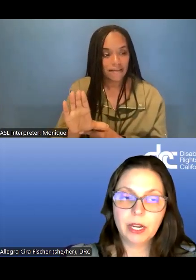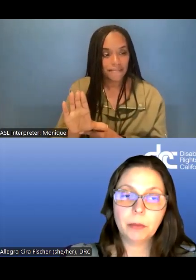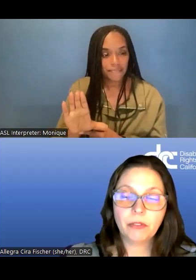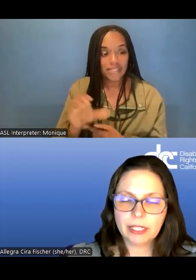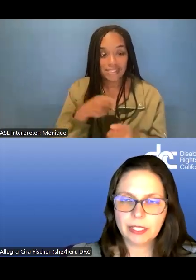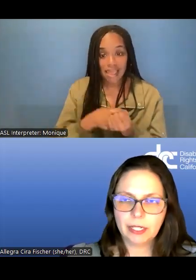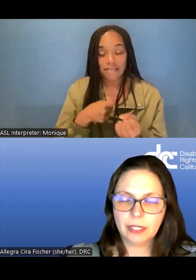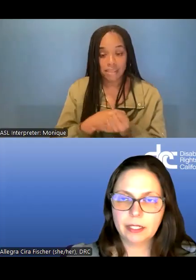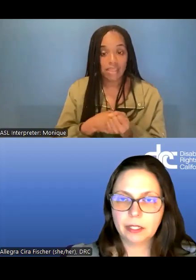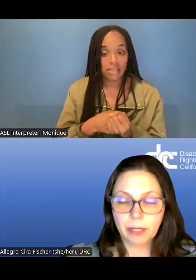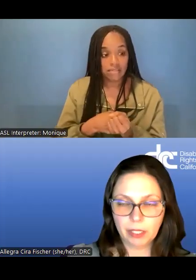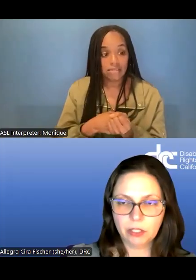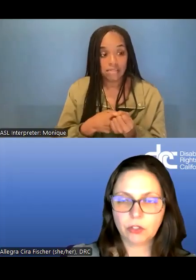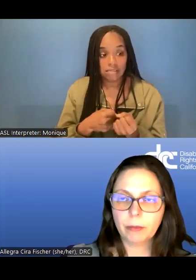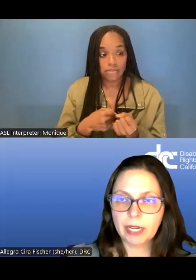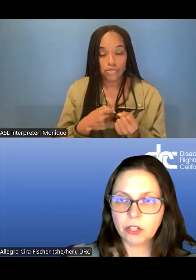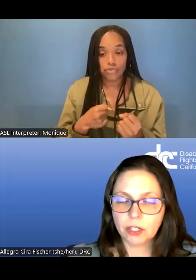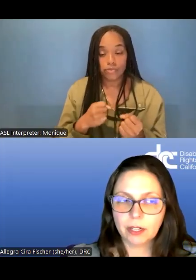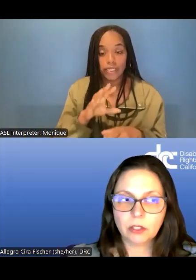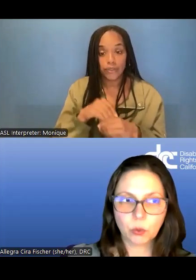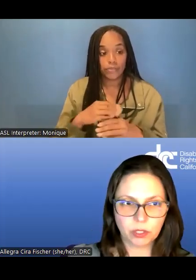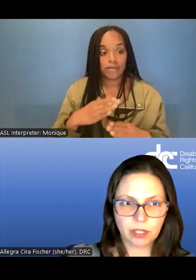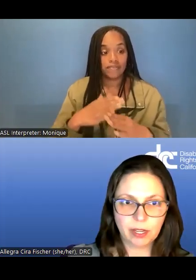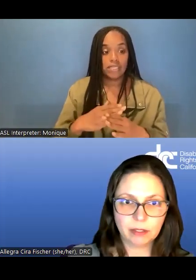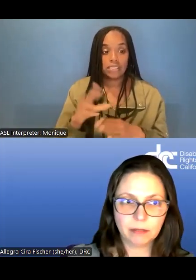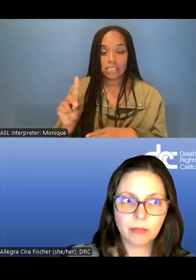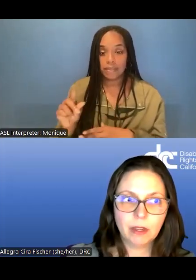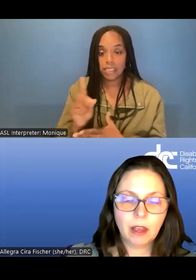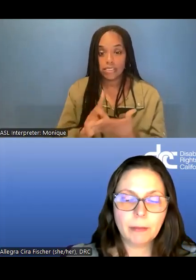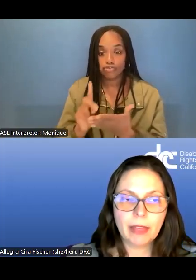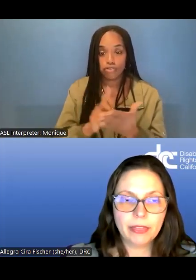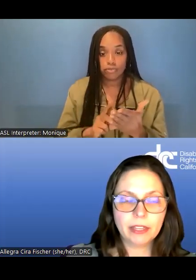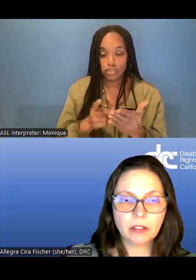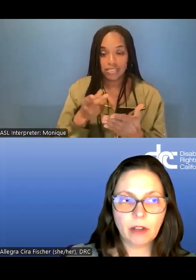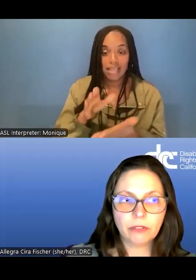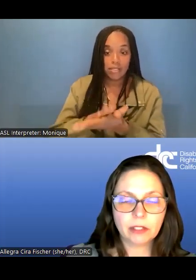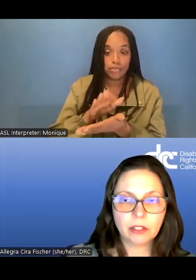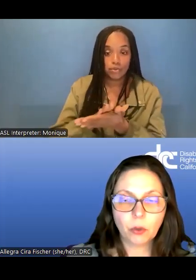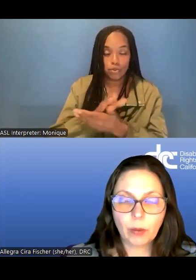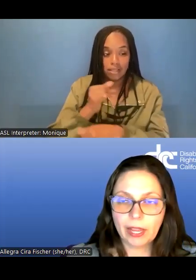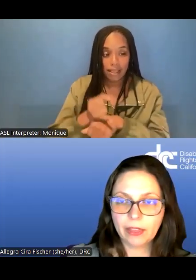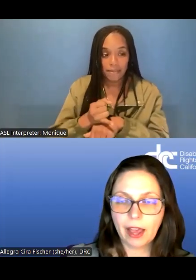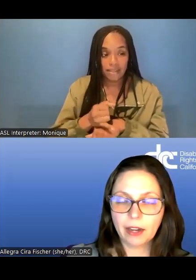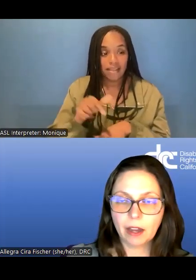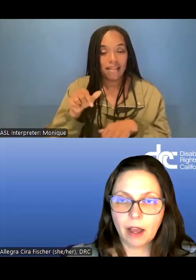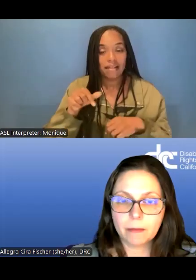preventing disability discrimination at school sites. And this office, the way that